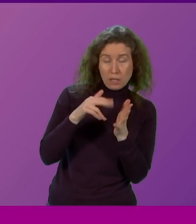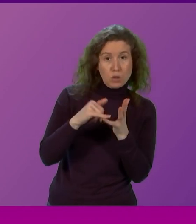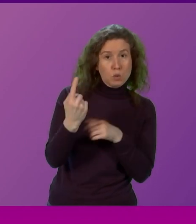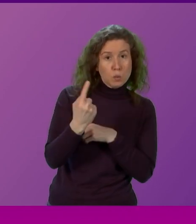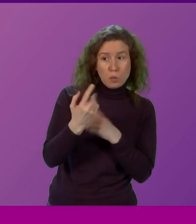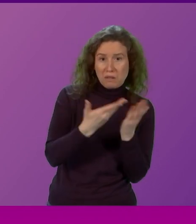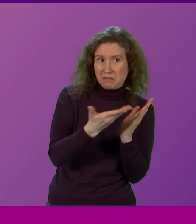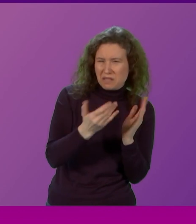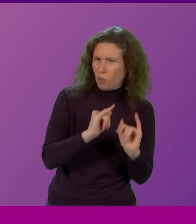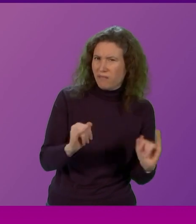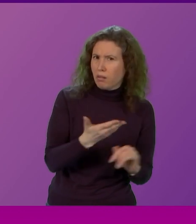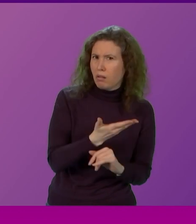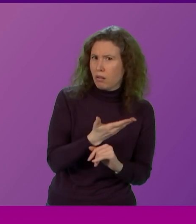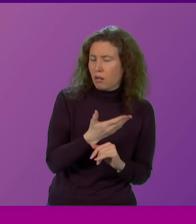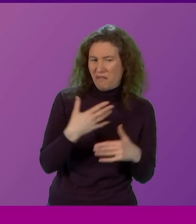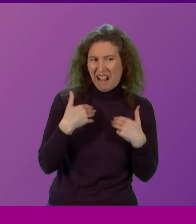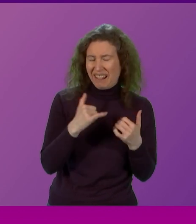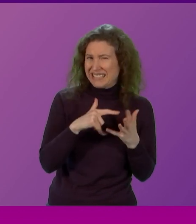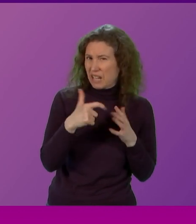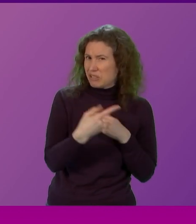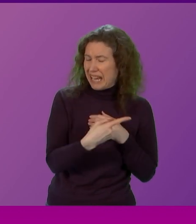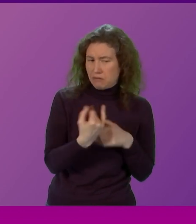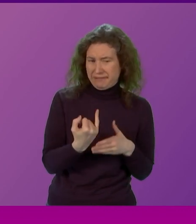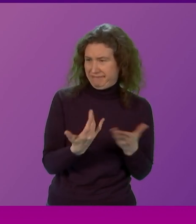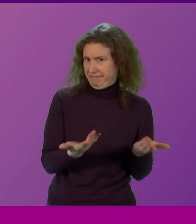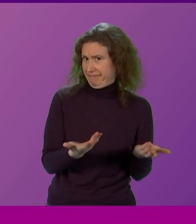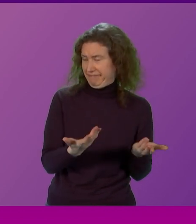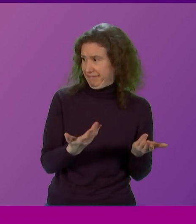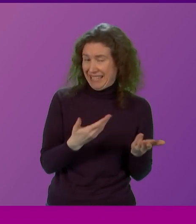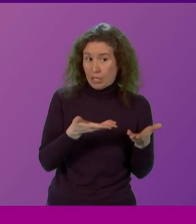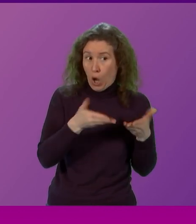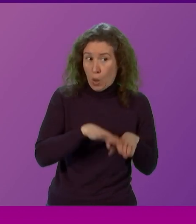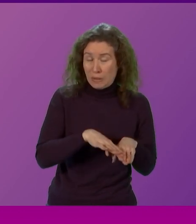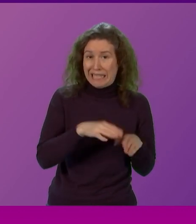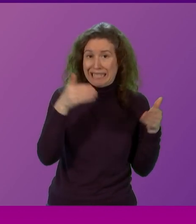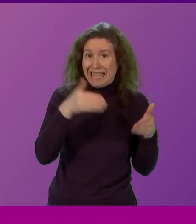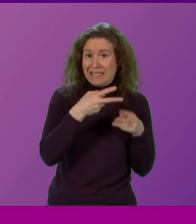is woeful. We have a health secretary who is closing an intensive care unit in Ayr, after promising